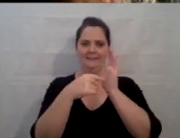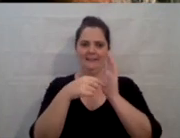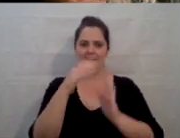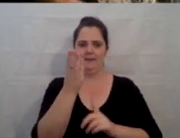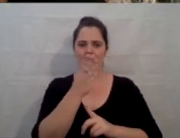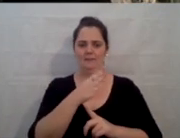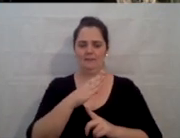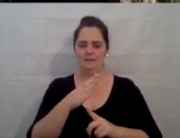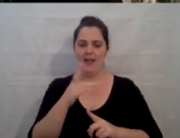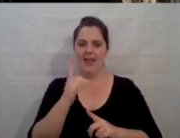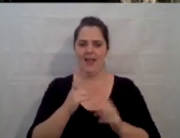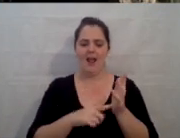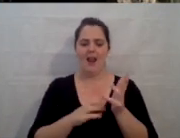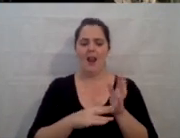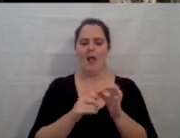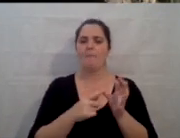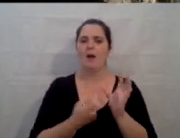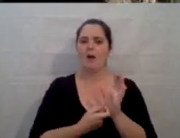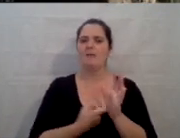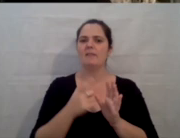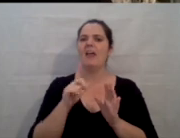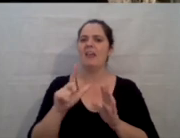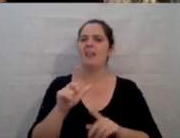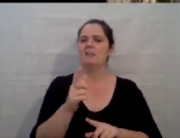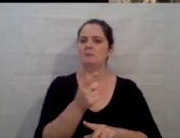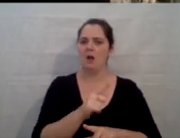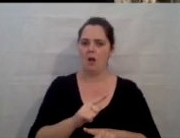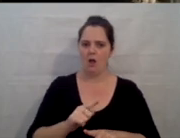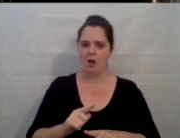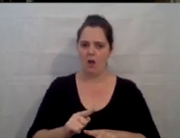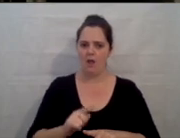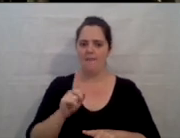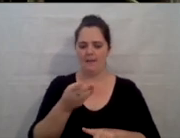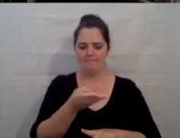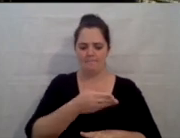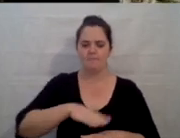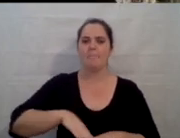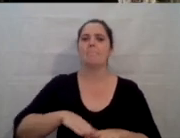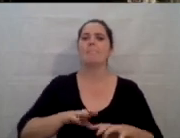in your lower back, your lumbar, your L-spine. And finally hooks back around in your sacrum and coccyx,